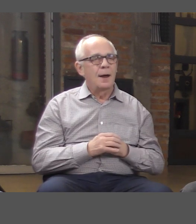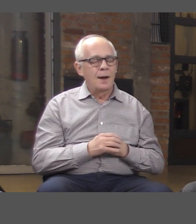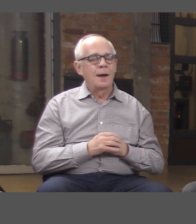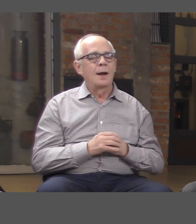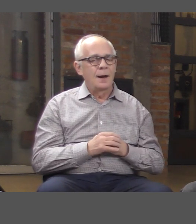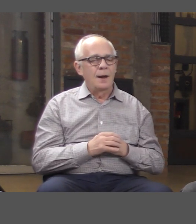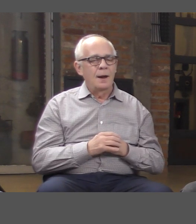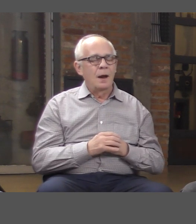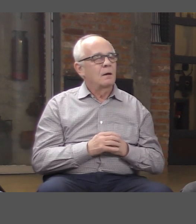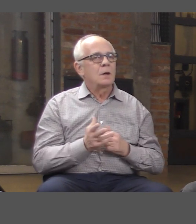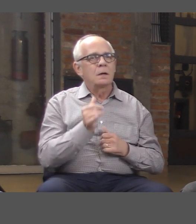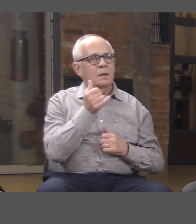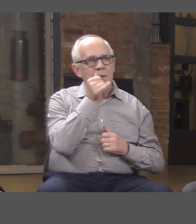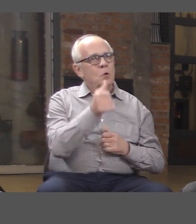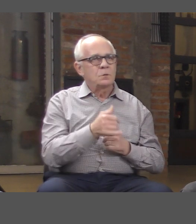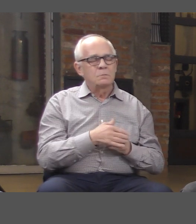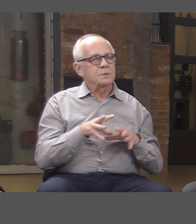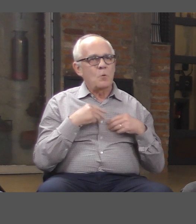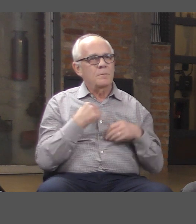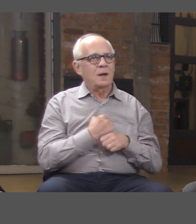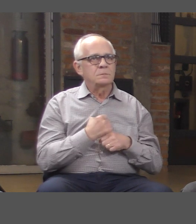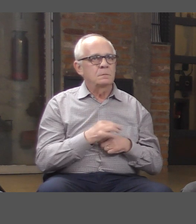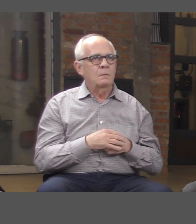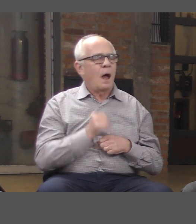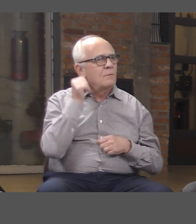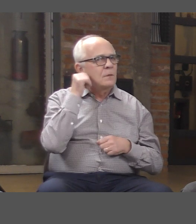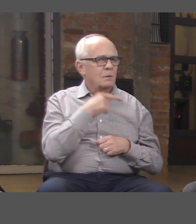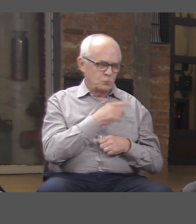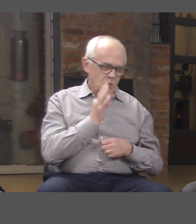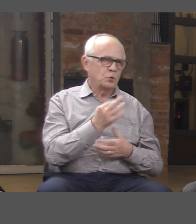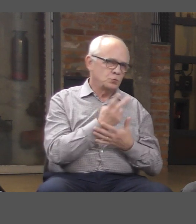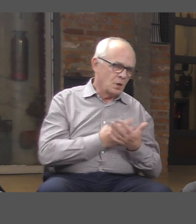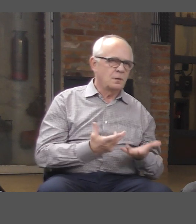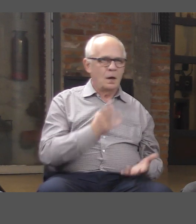Aha, well then we can't take you on". And this girl read well,